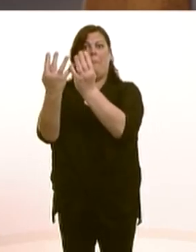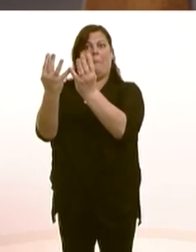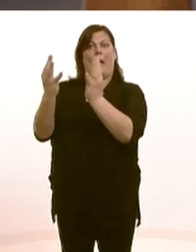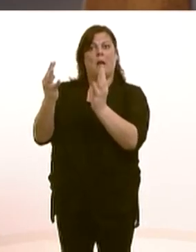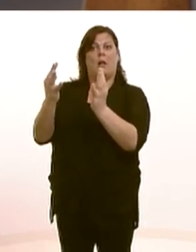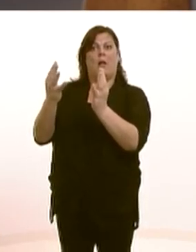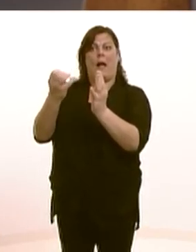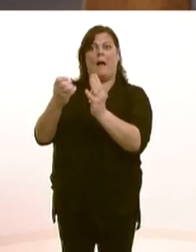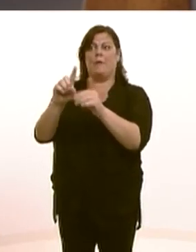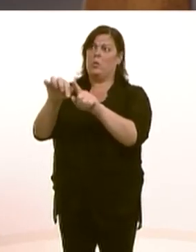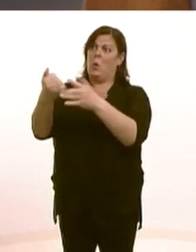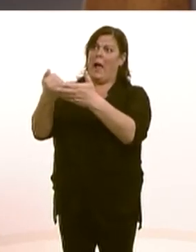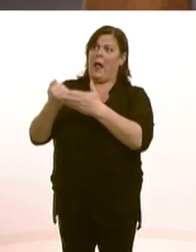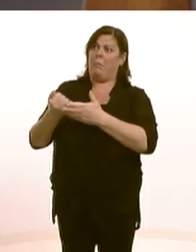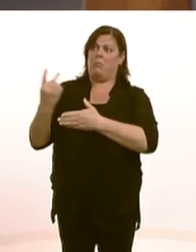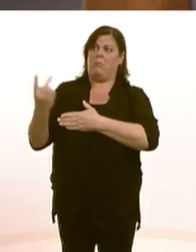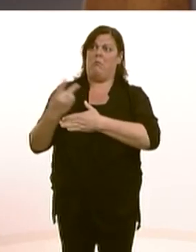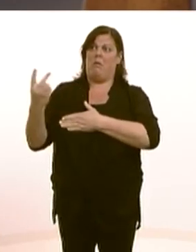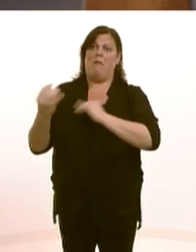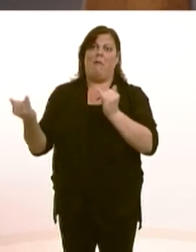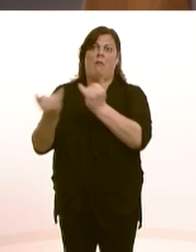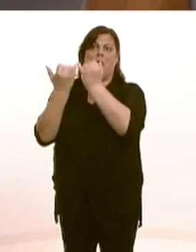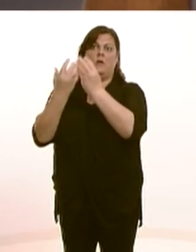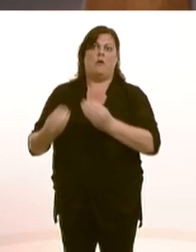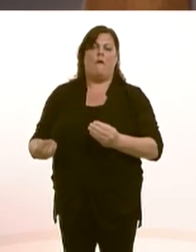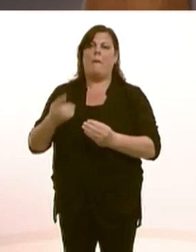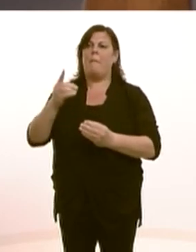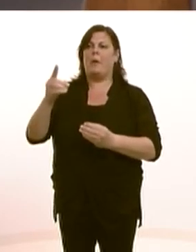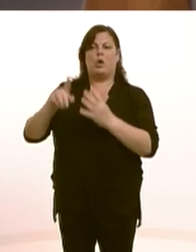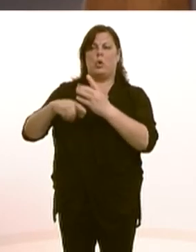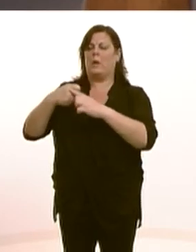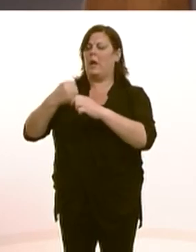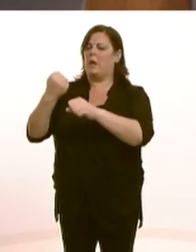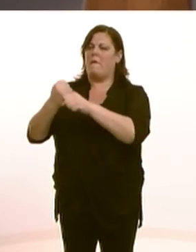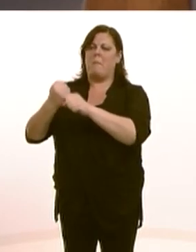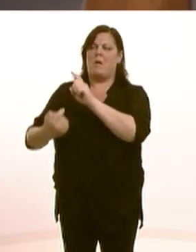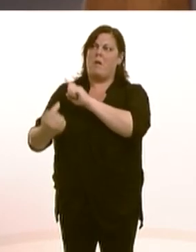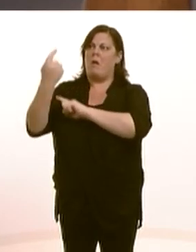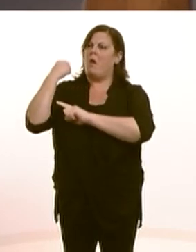Thatís not something that the UK Government at the time were prepared to accept. There are, of course, models elsewhere.